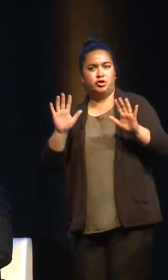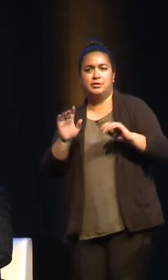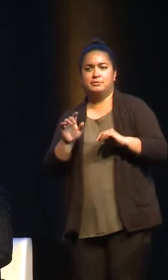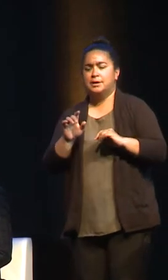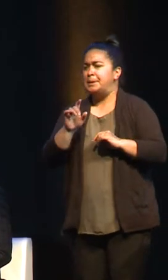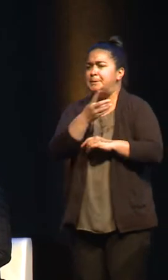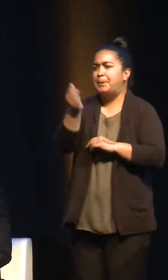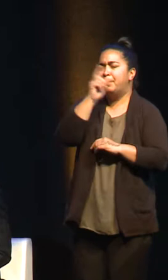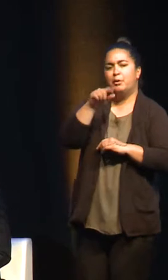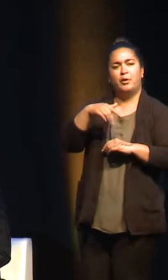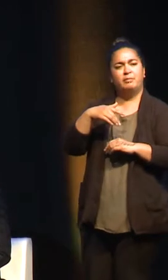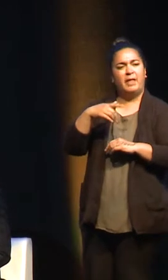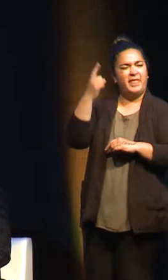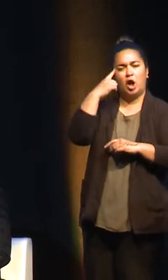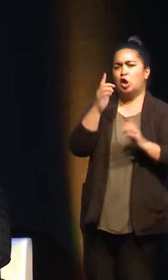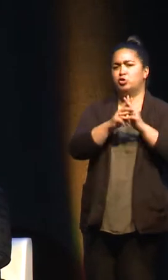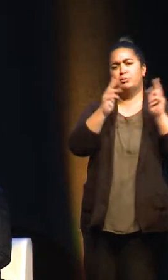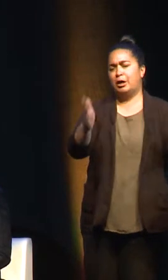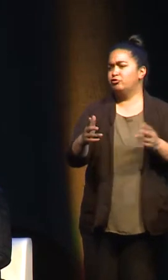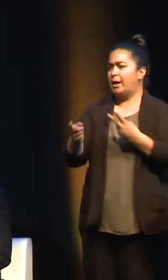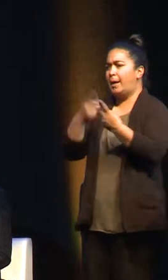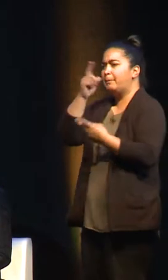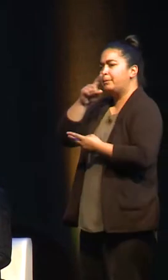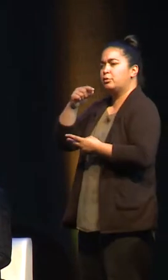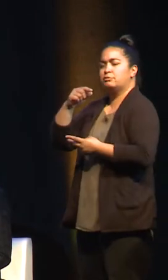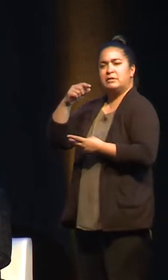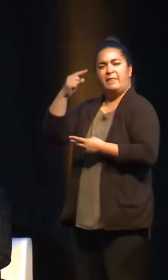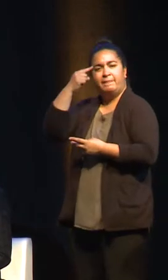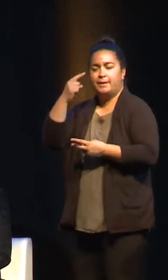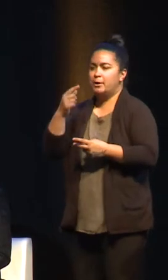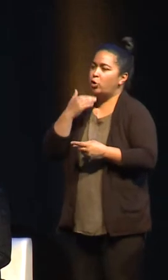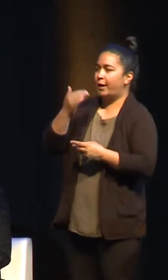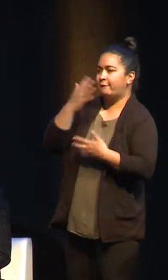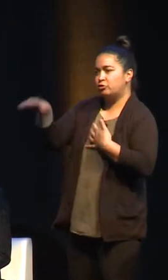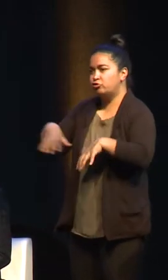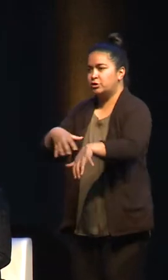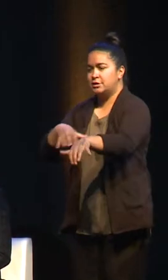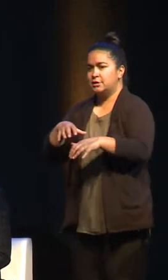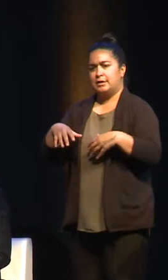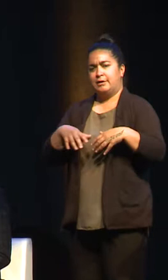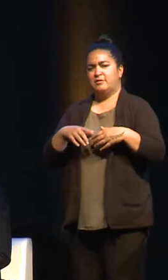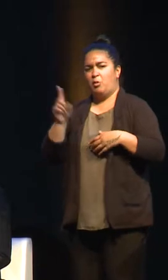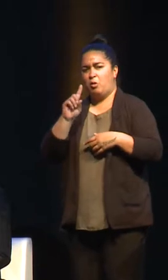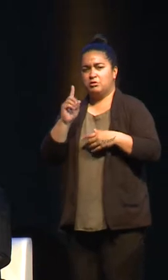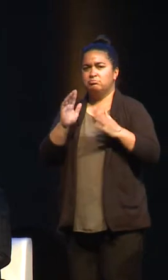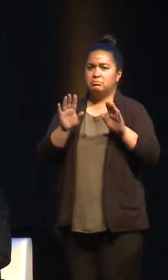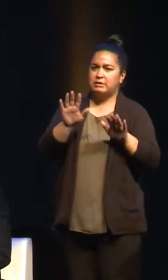you've gone too far and other people who think you haven't gone far enough. Where has this landed broadly? Minister Shaw: that's certainly been where